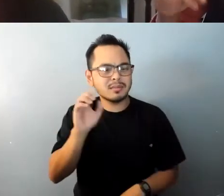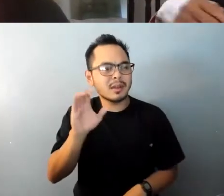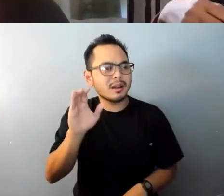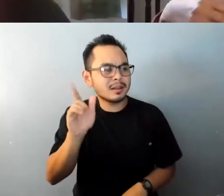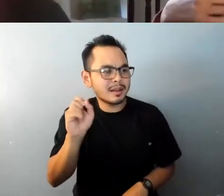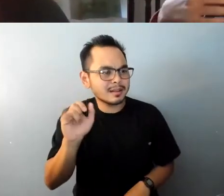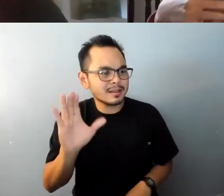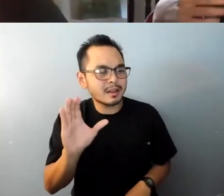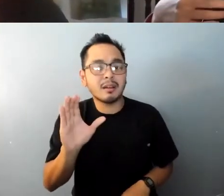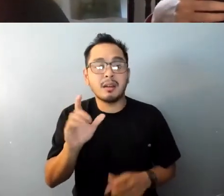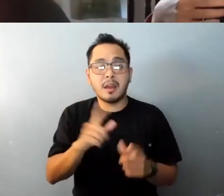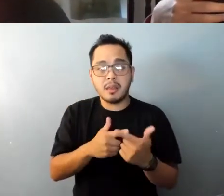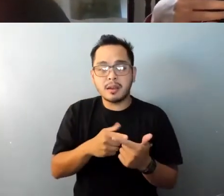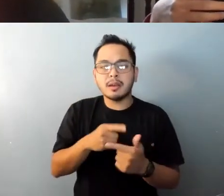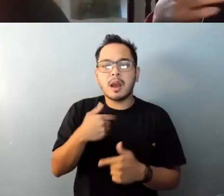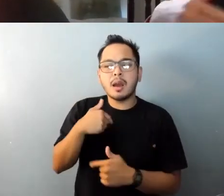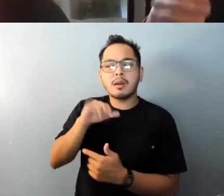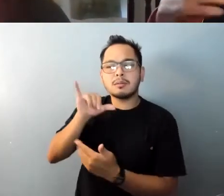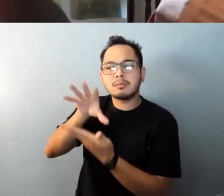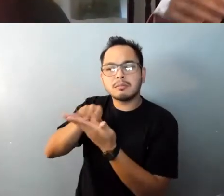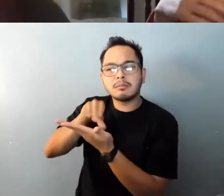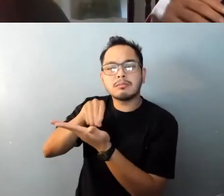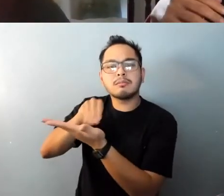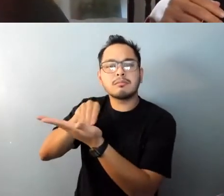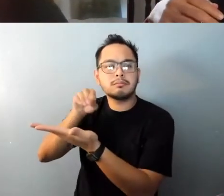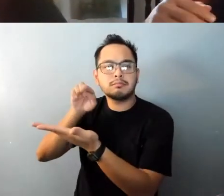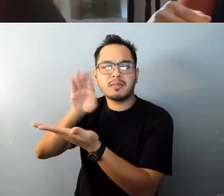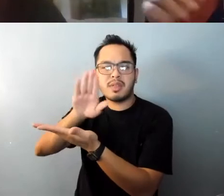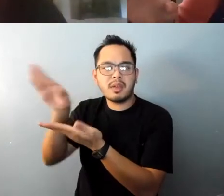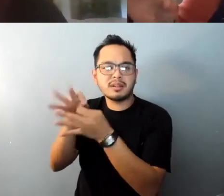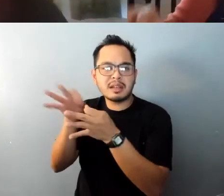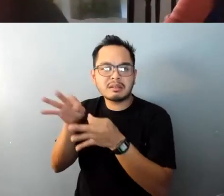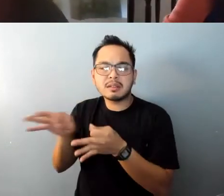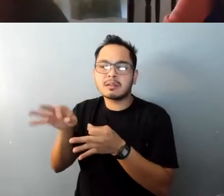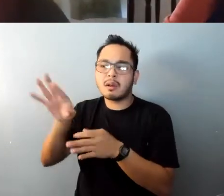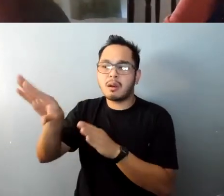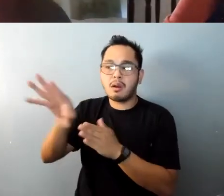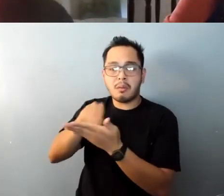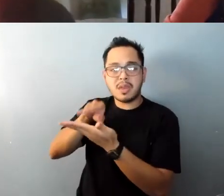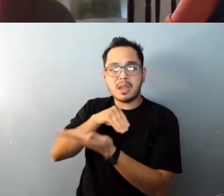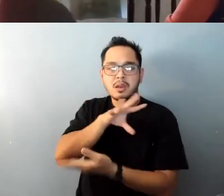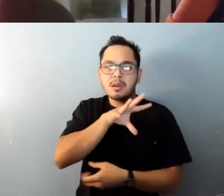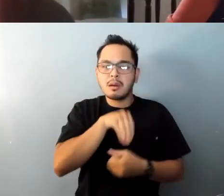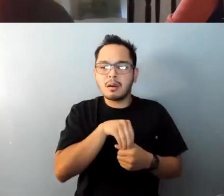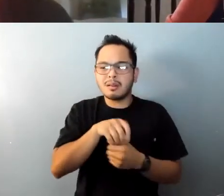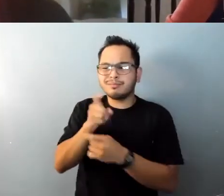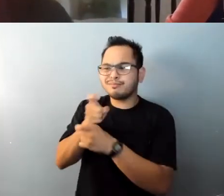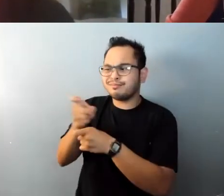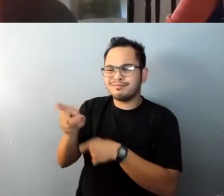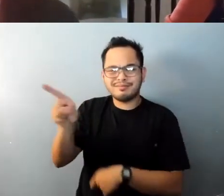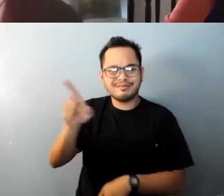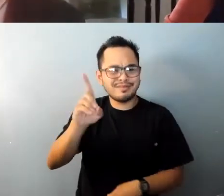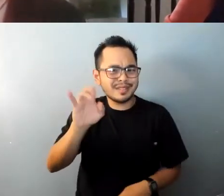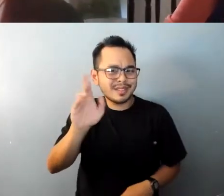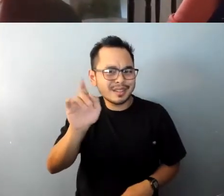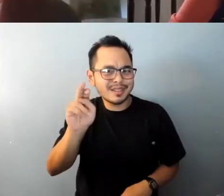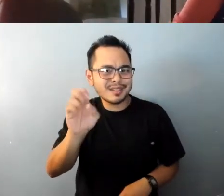at it and say actually Dickinson's pacing is really bad and it can be better, that is